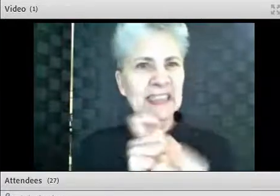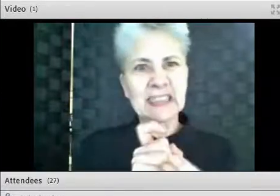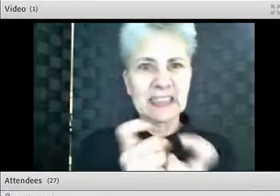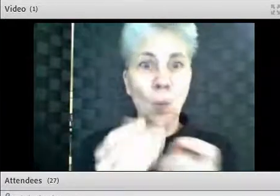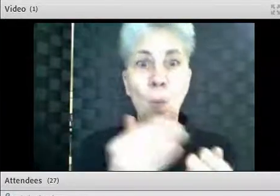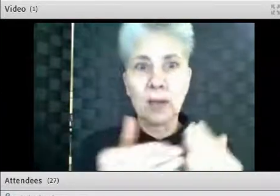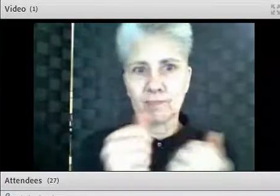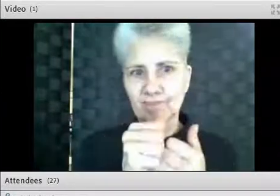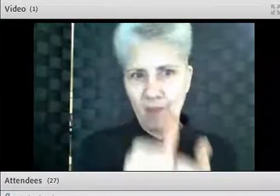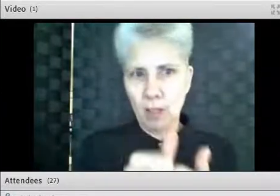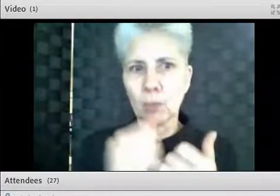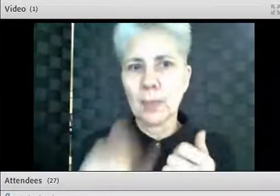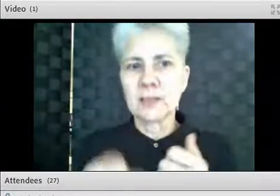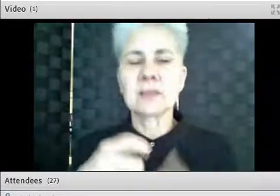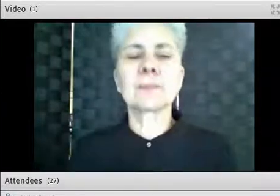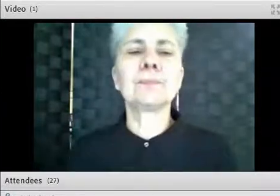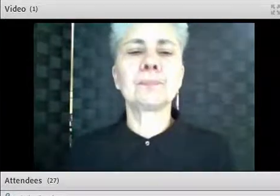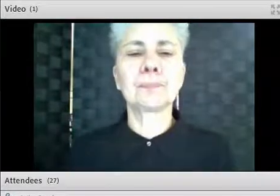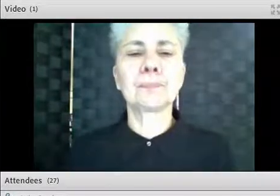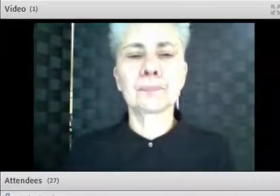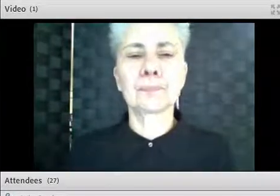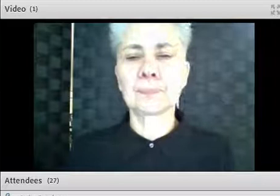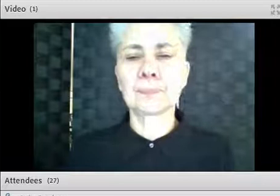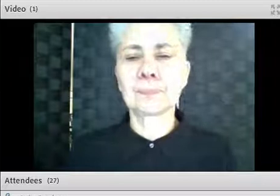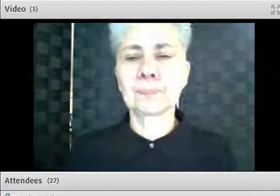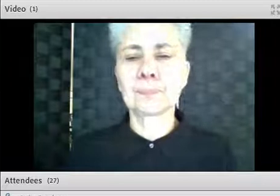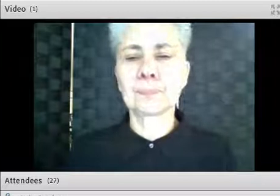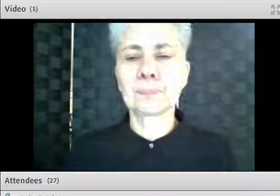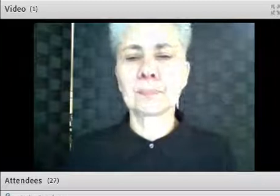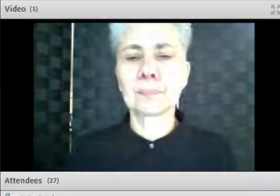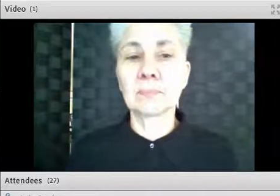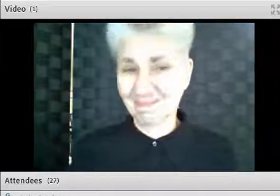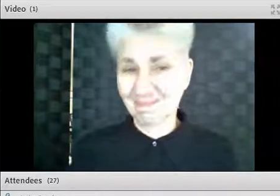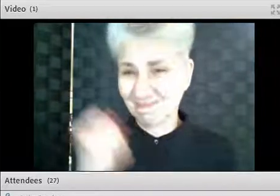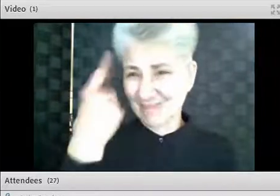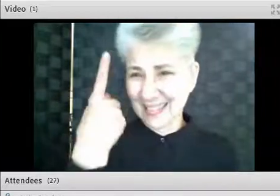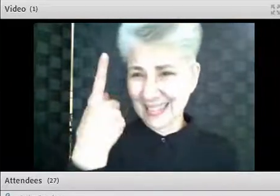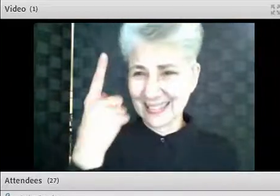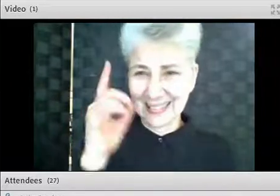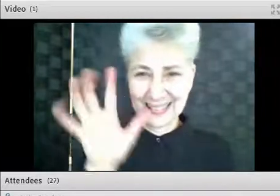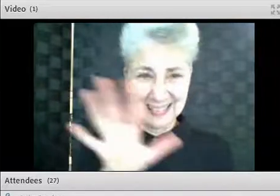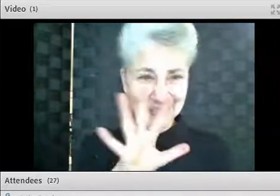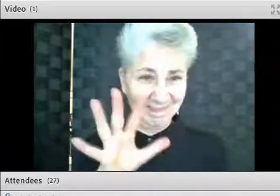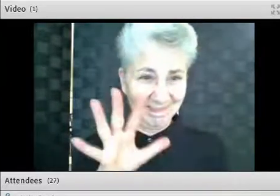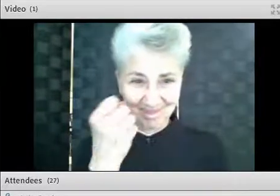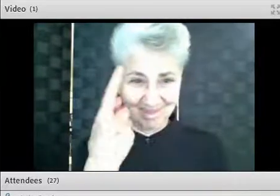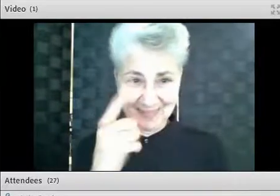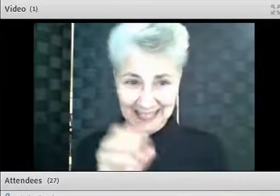Okay. This is great, so does that make sense, everyone? Let's see.